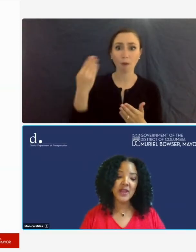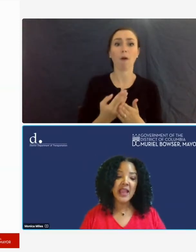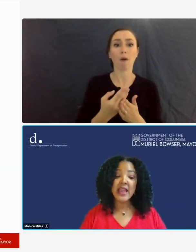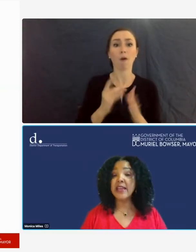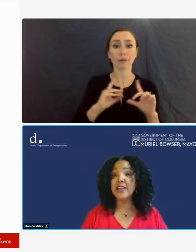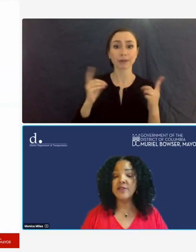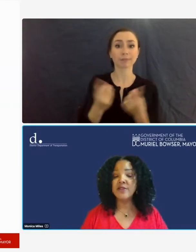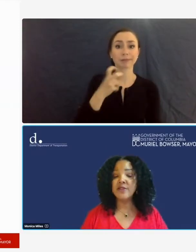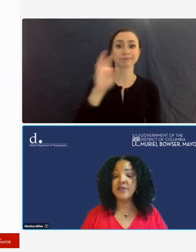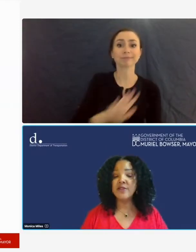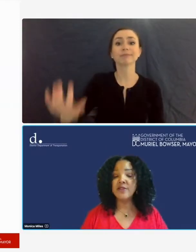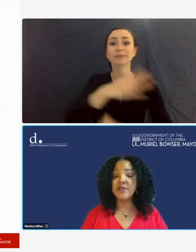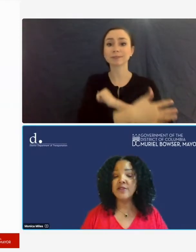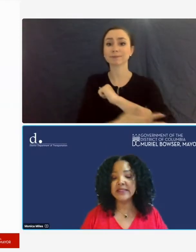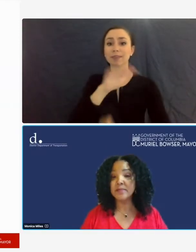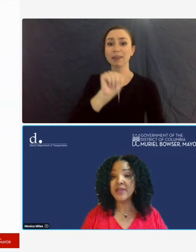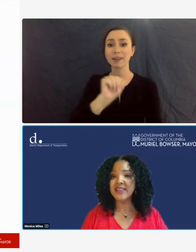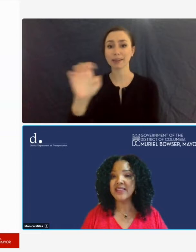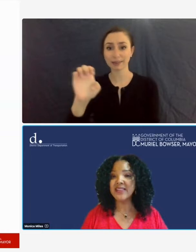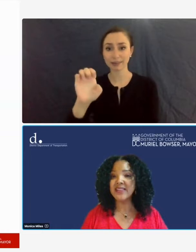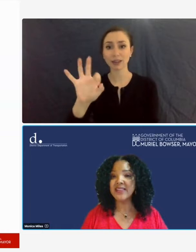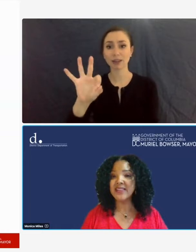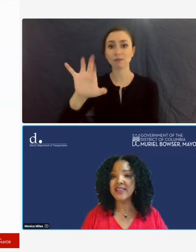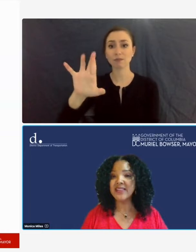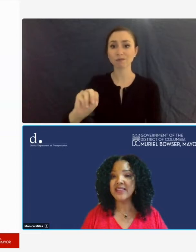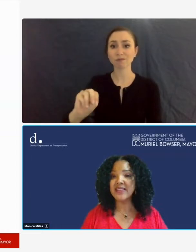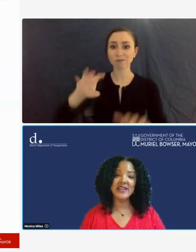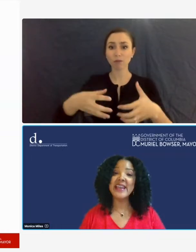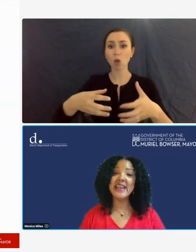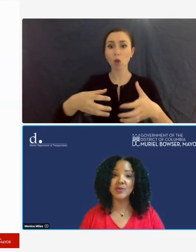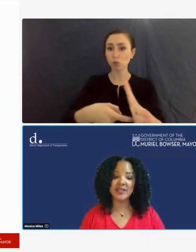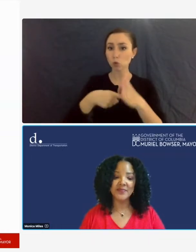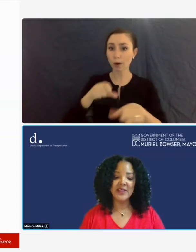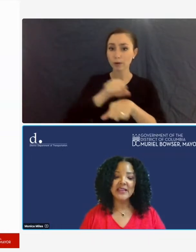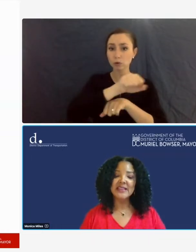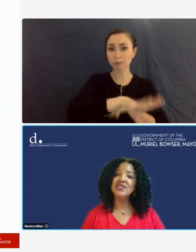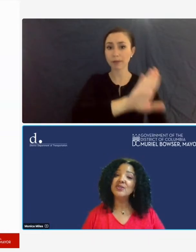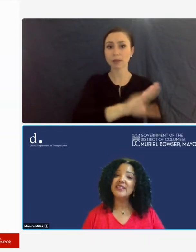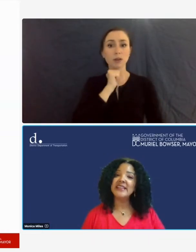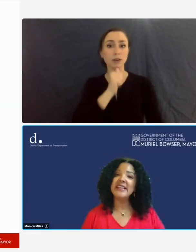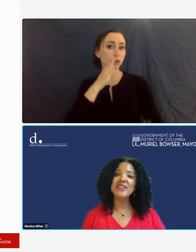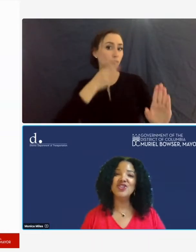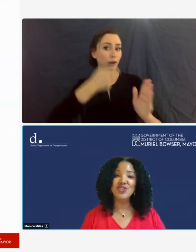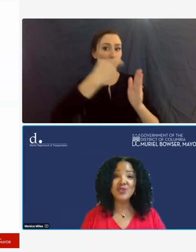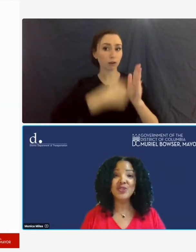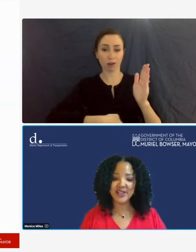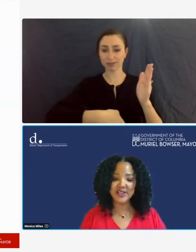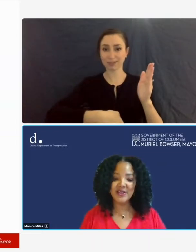a e firms are required to submit their indirect cost rates annually the due date is june 30th